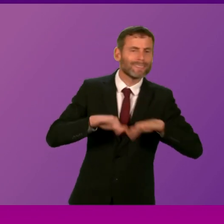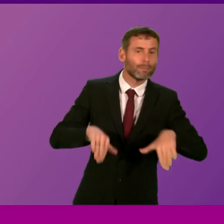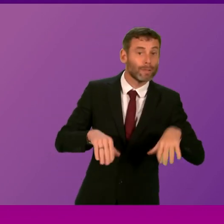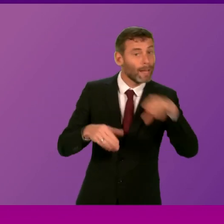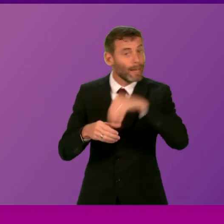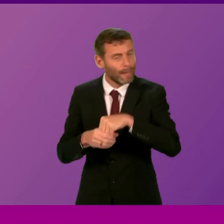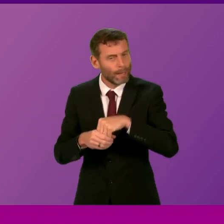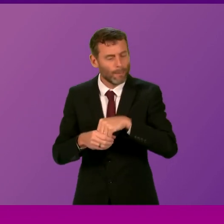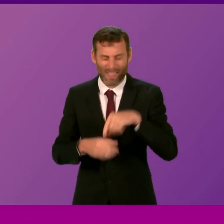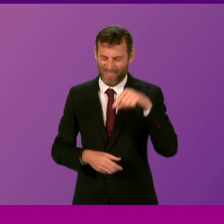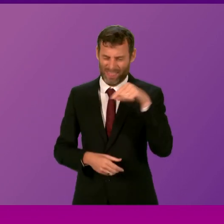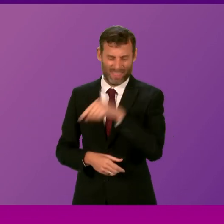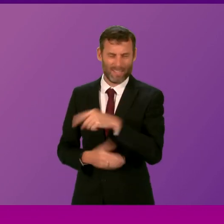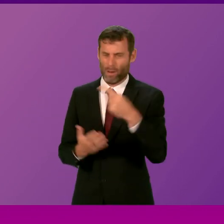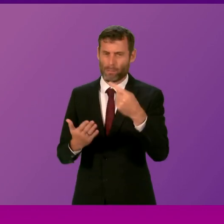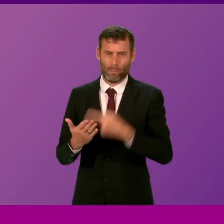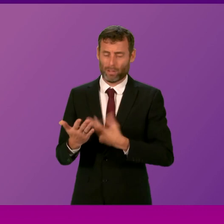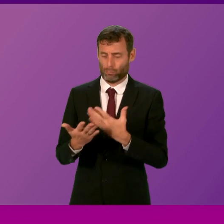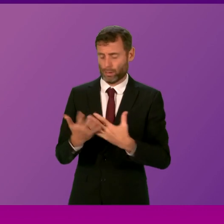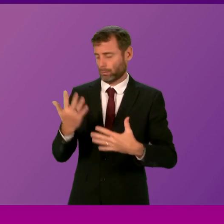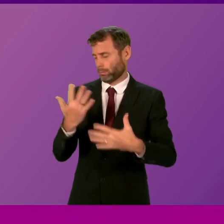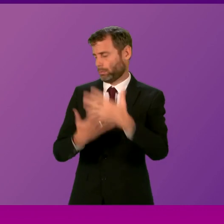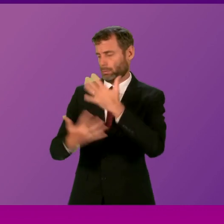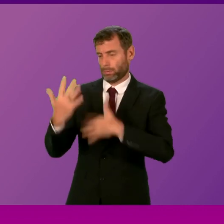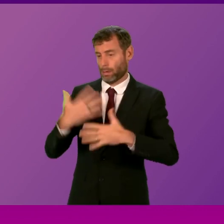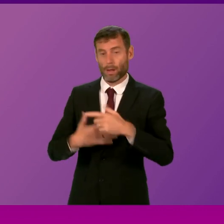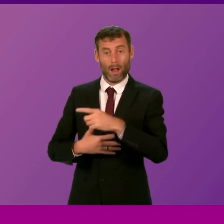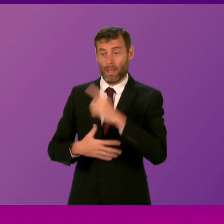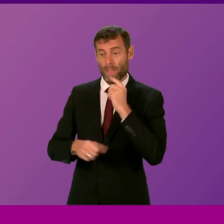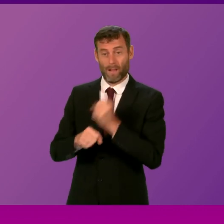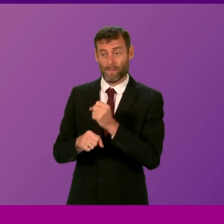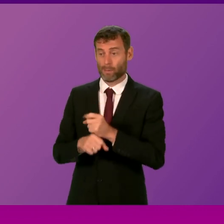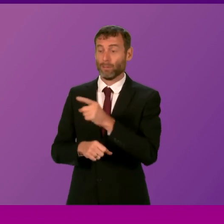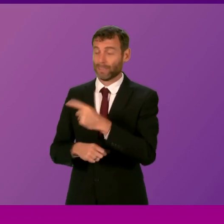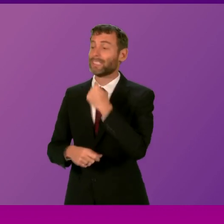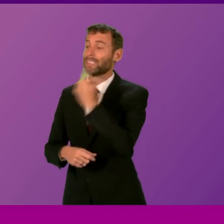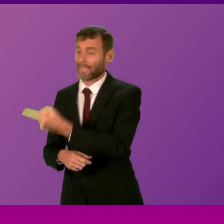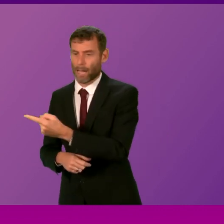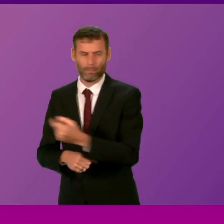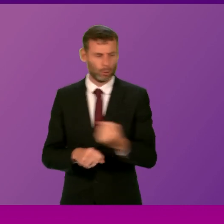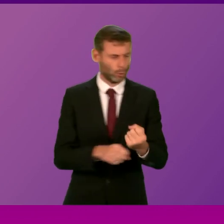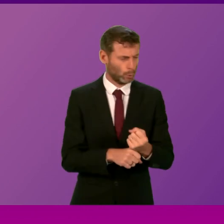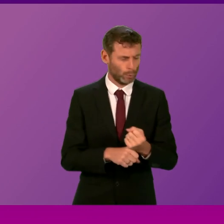shambolic policy from a Government where the right hand does not know what the left hand is doing?